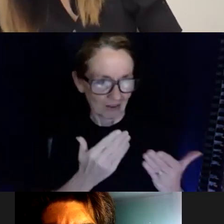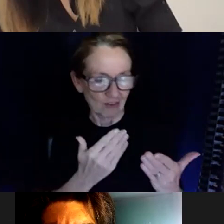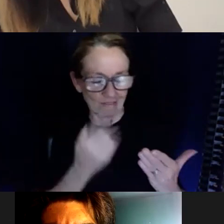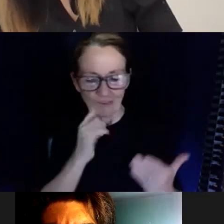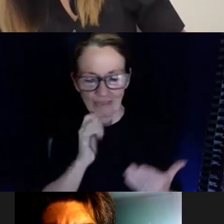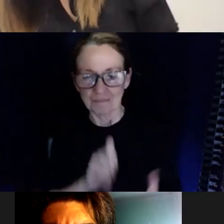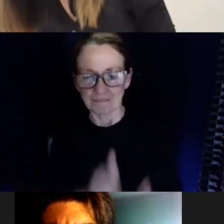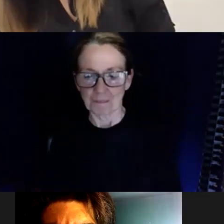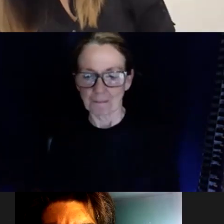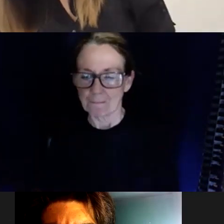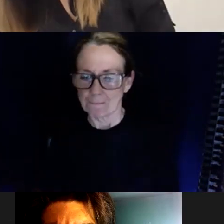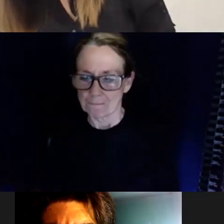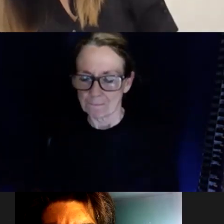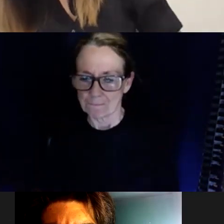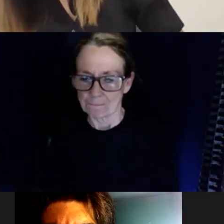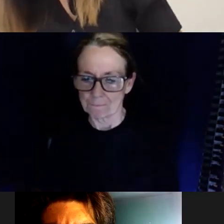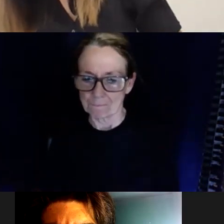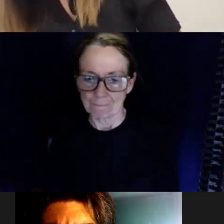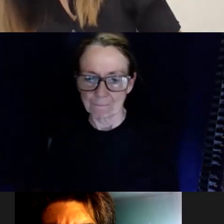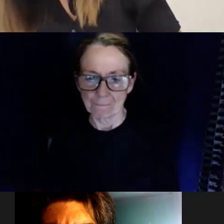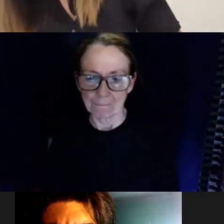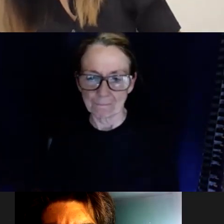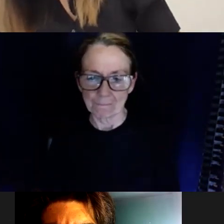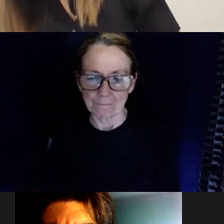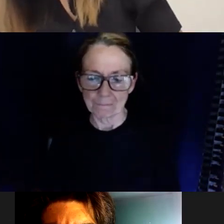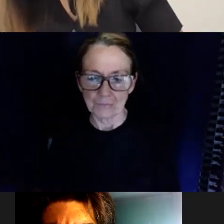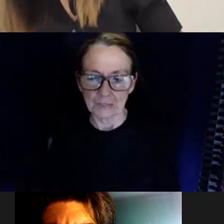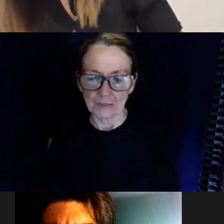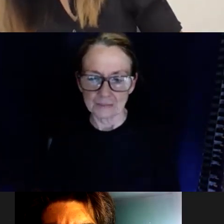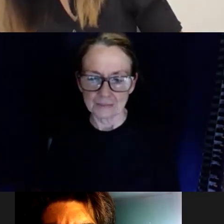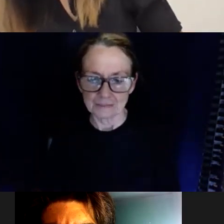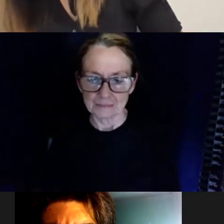GROWING PAINS. BARE WITH ME.